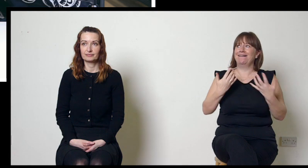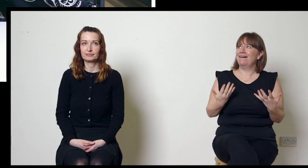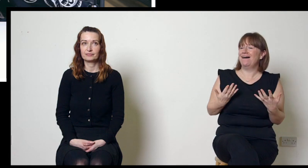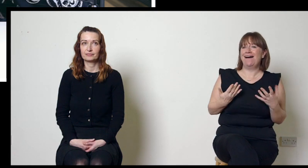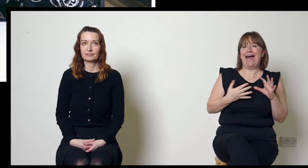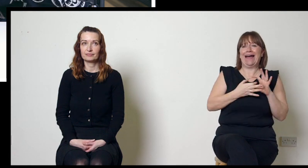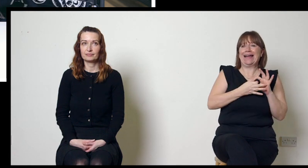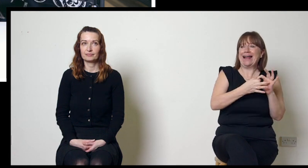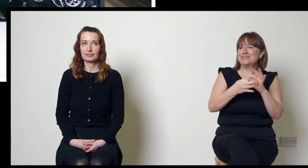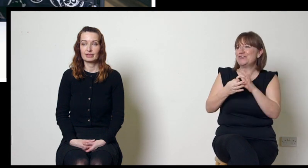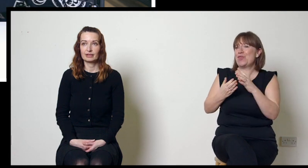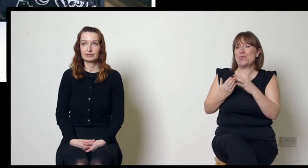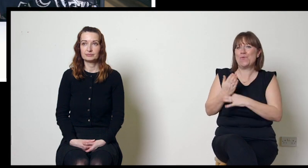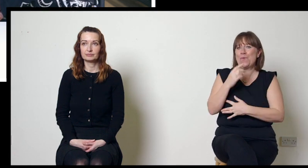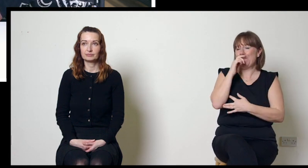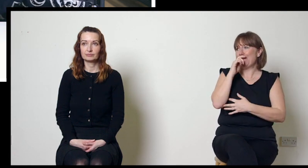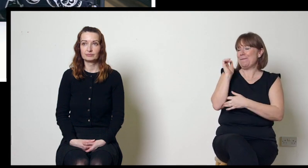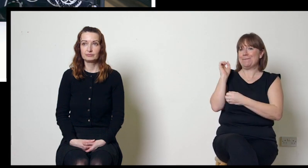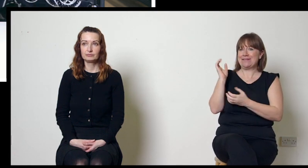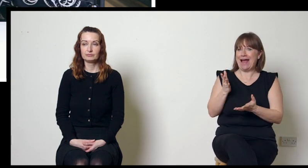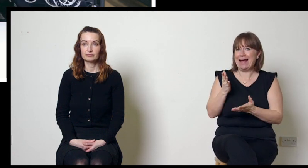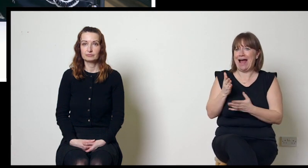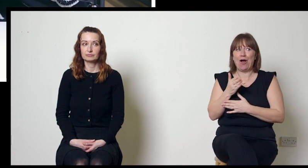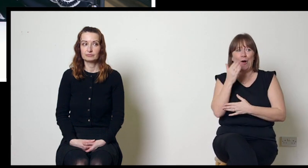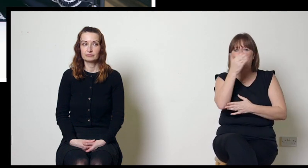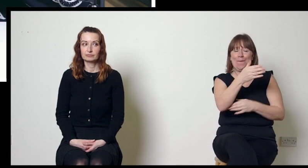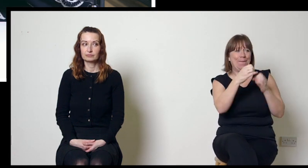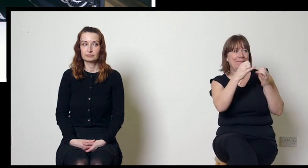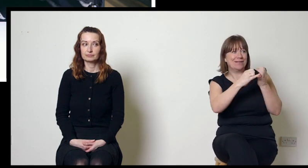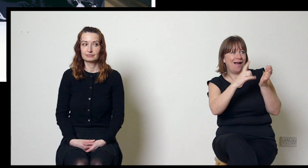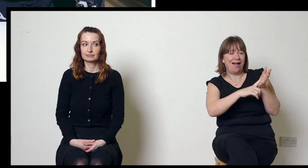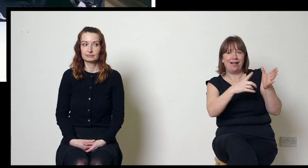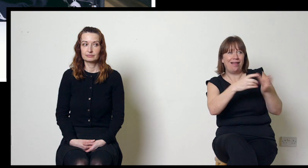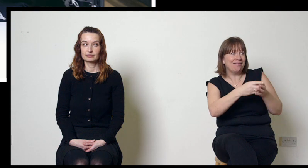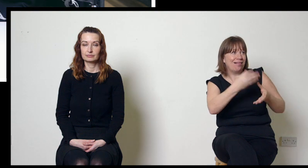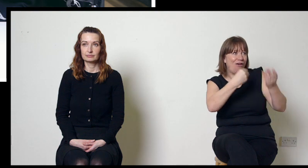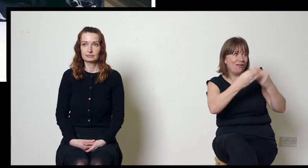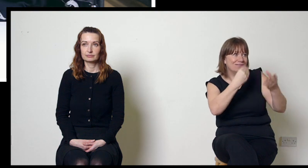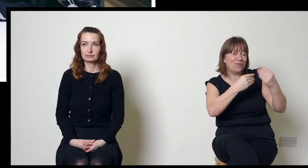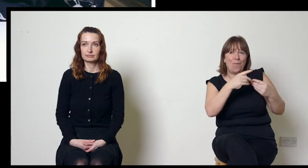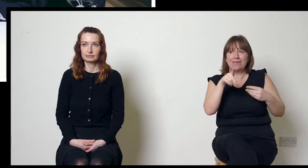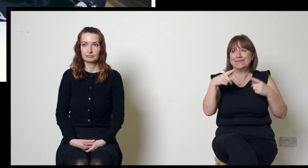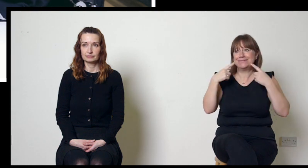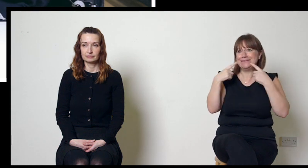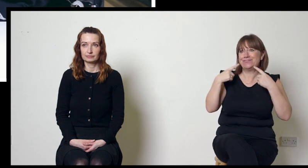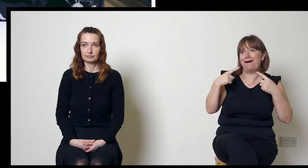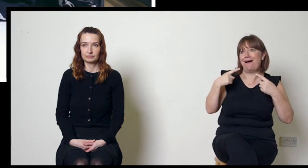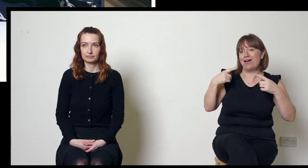through Peterborough Presents and just go into these BSL classes. So the teacher, Charlene, that's her sign name